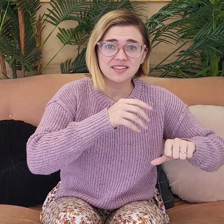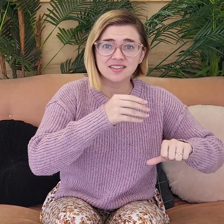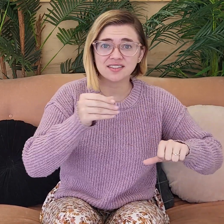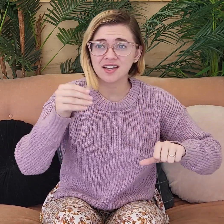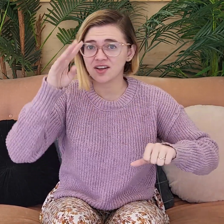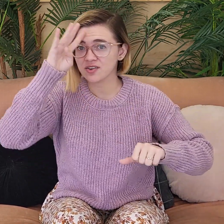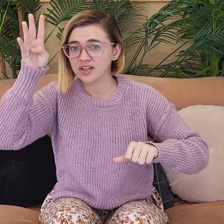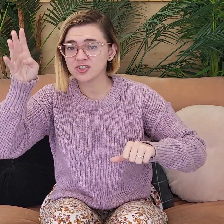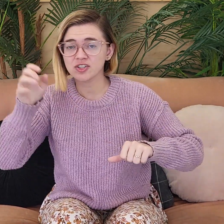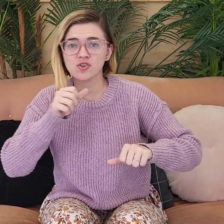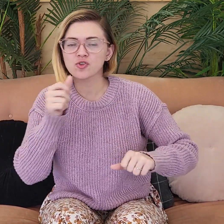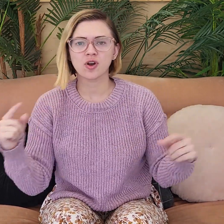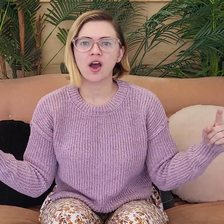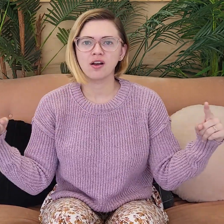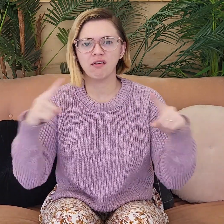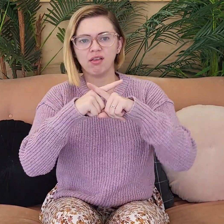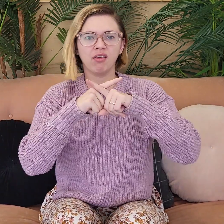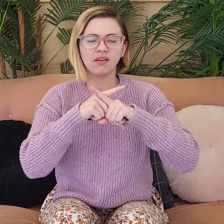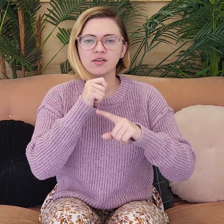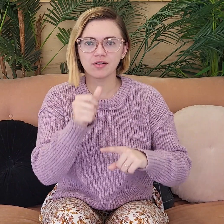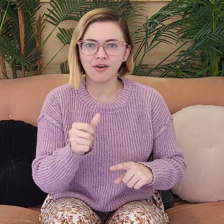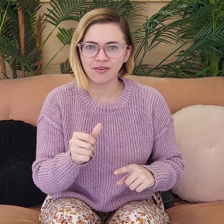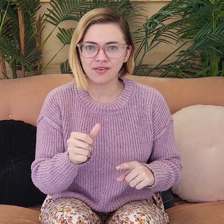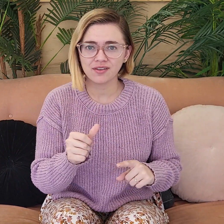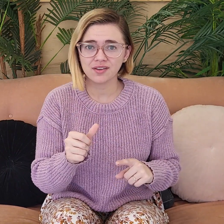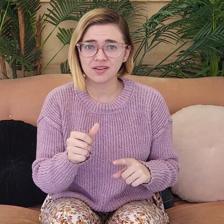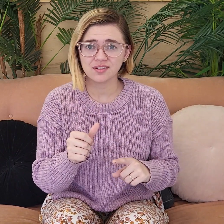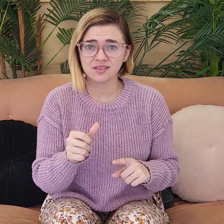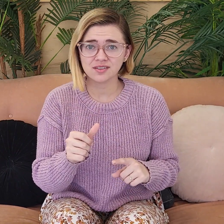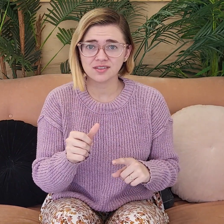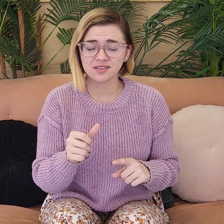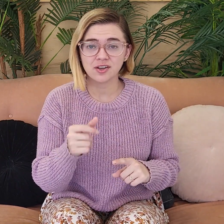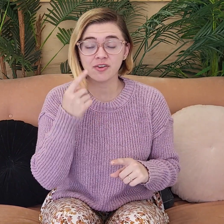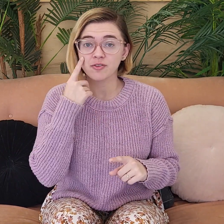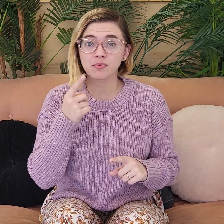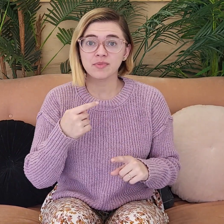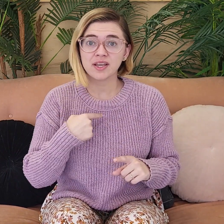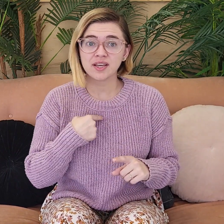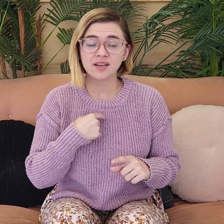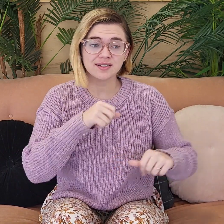science and creation they don't contradict. For